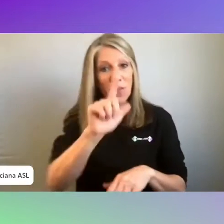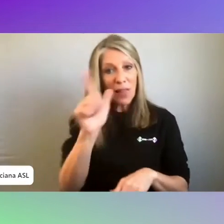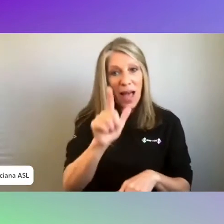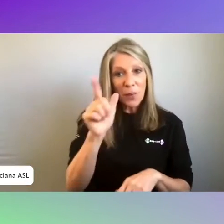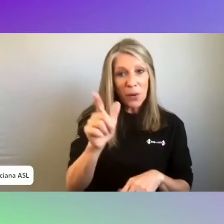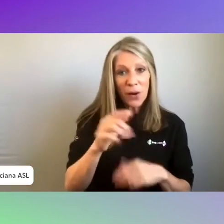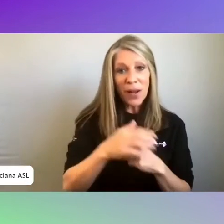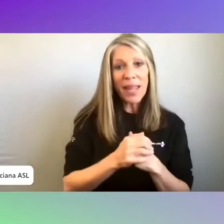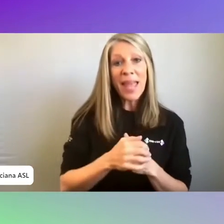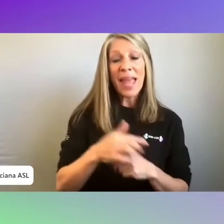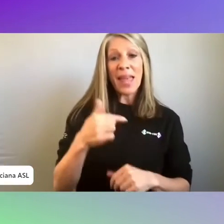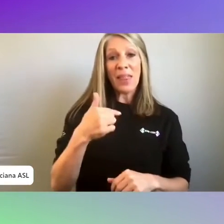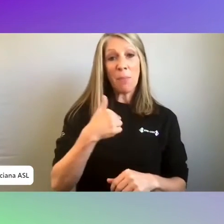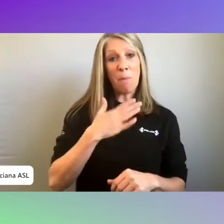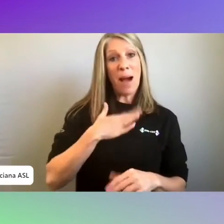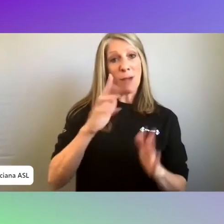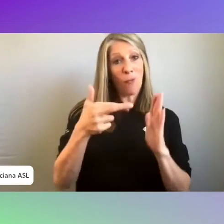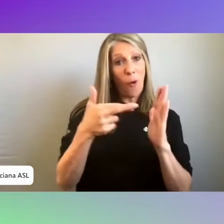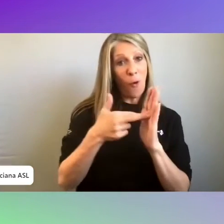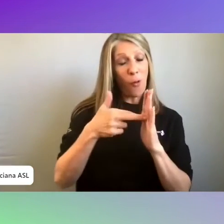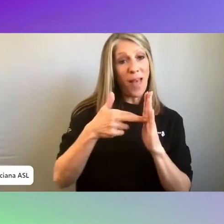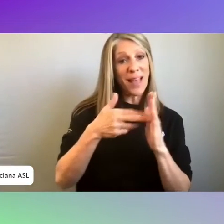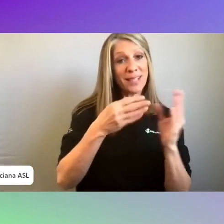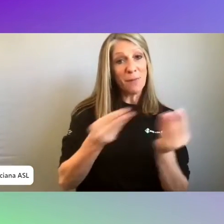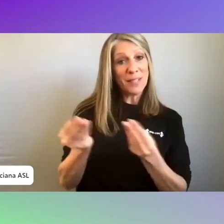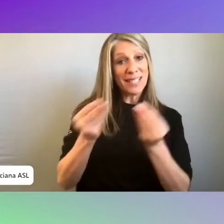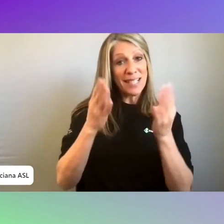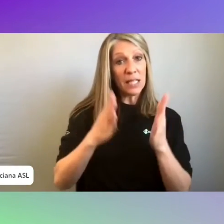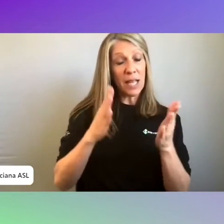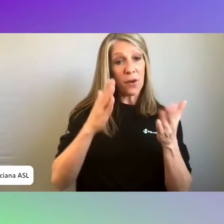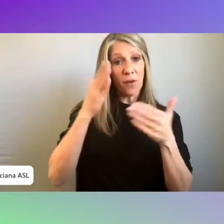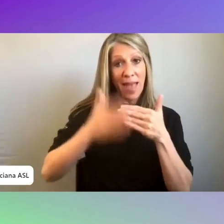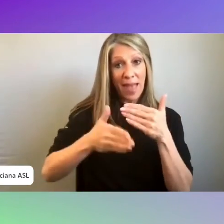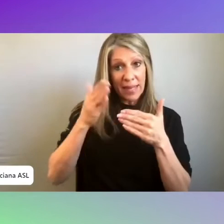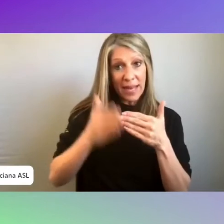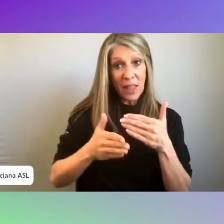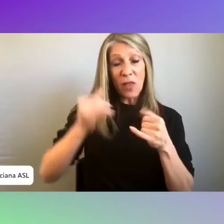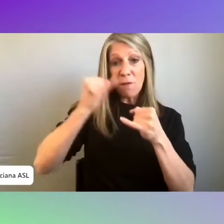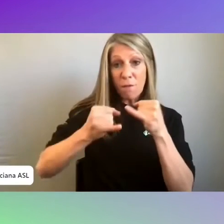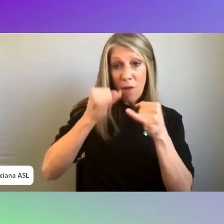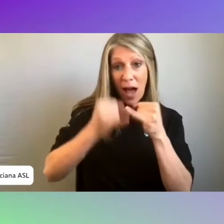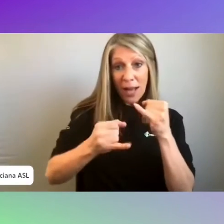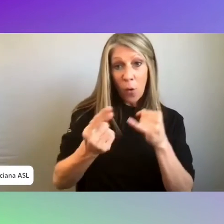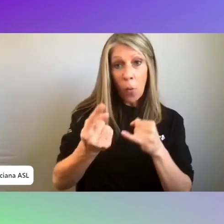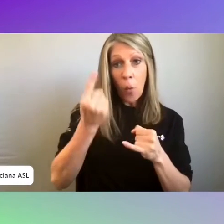drafts of the library, but it was time to take the project outside the library period this is my